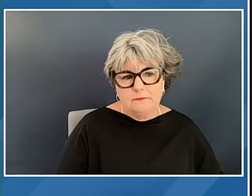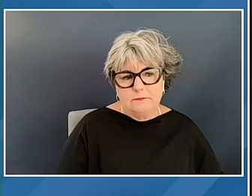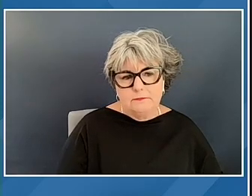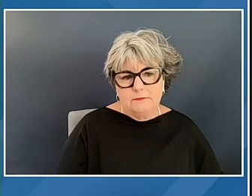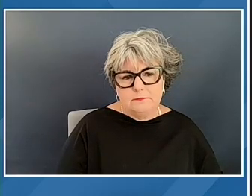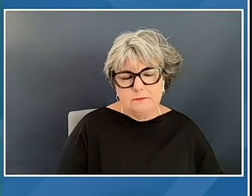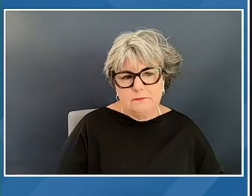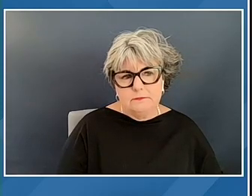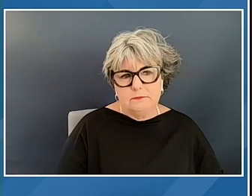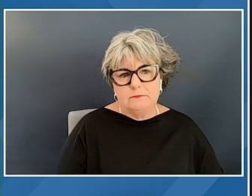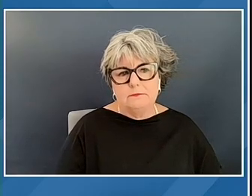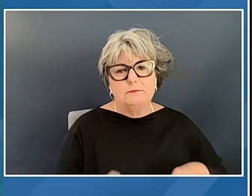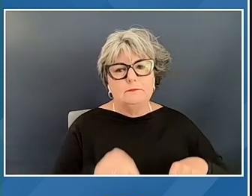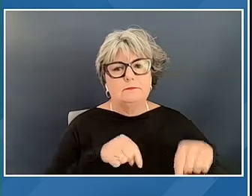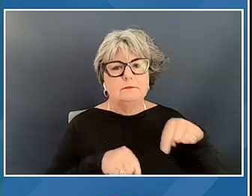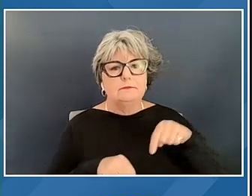Okay. Thank you, Mike. Ashley? You're on mute.